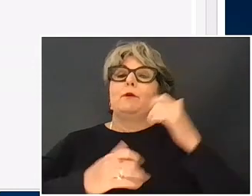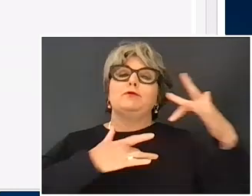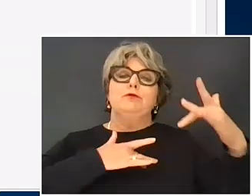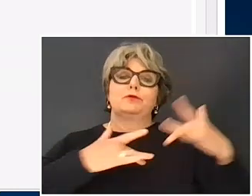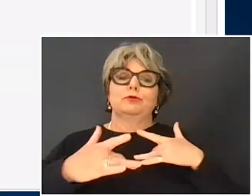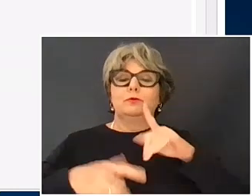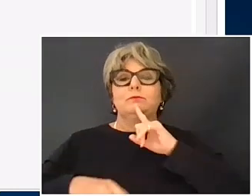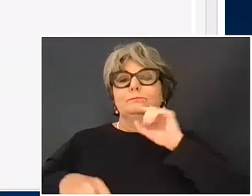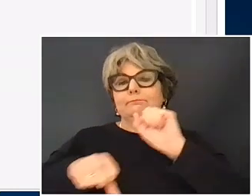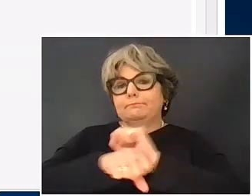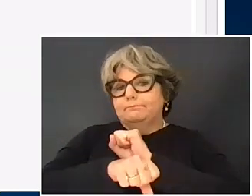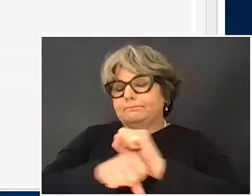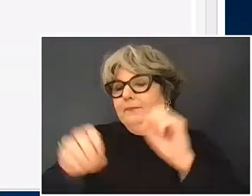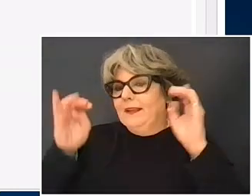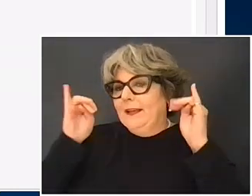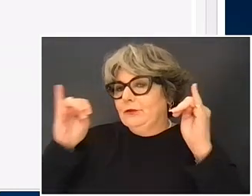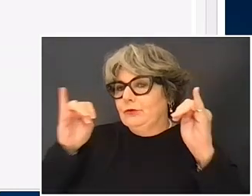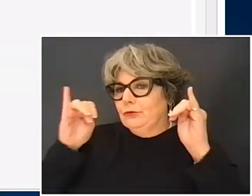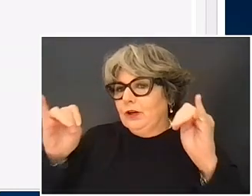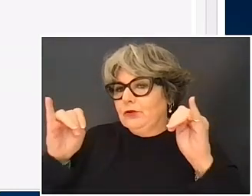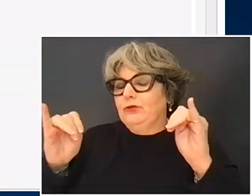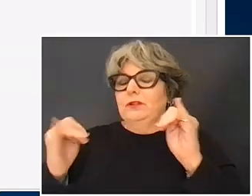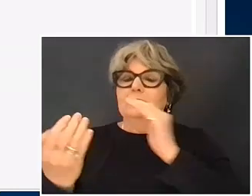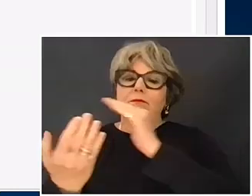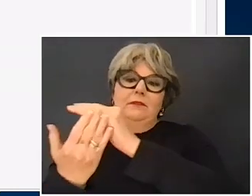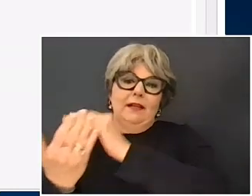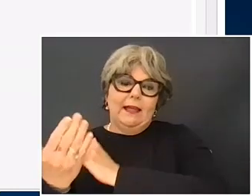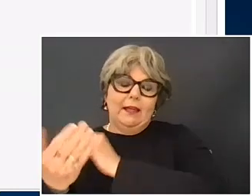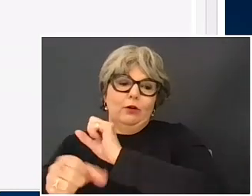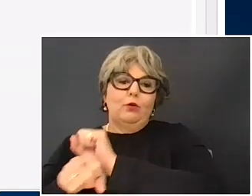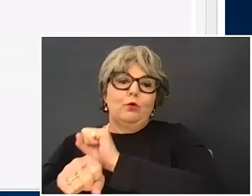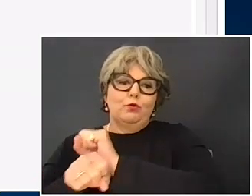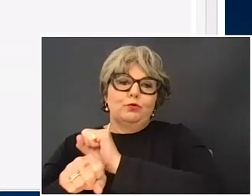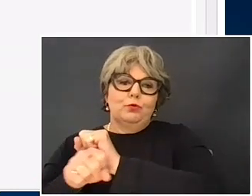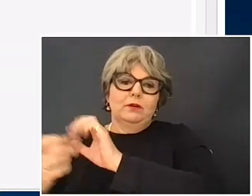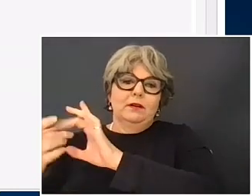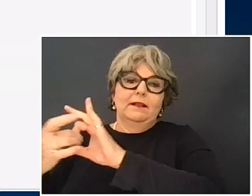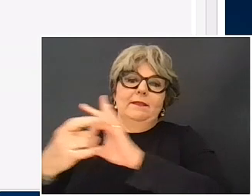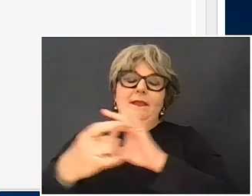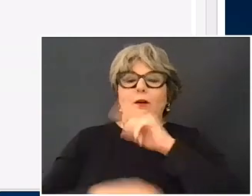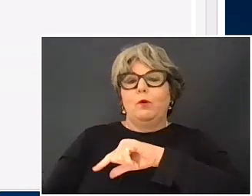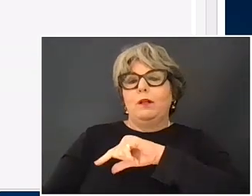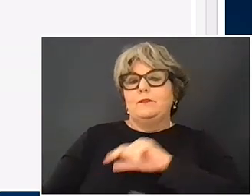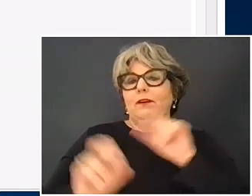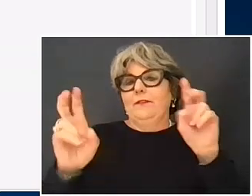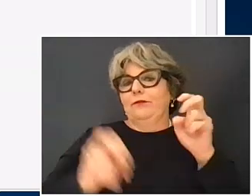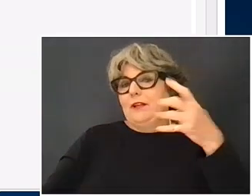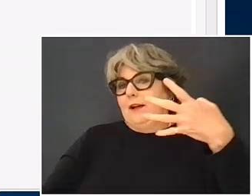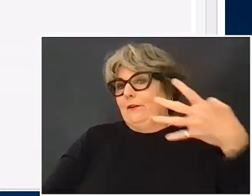instruction and coursework that is Title IV eligible. But there are certainly many